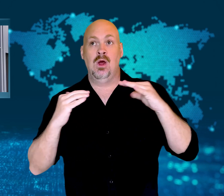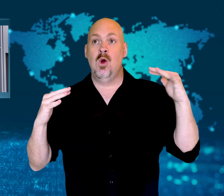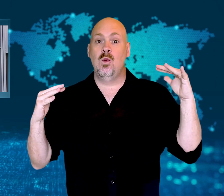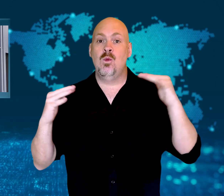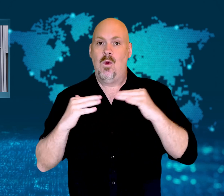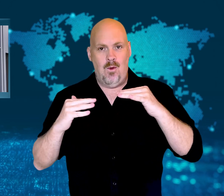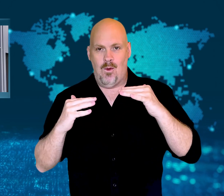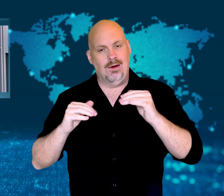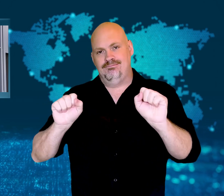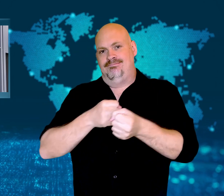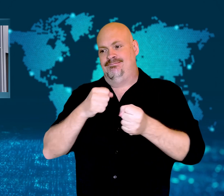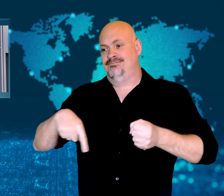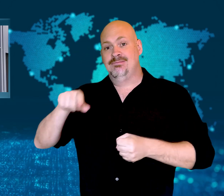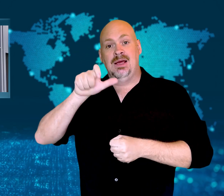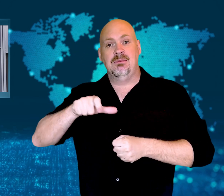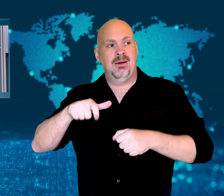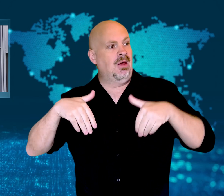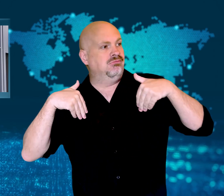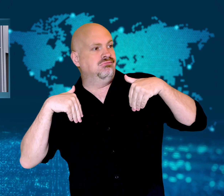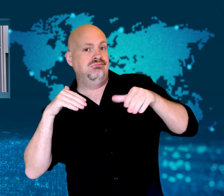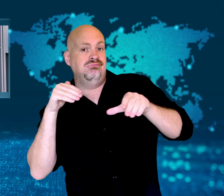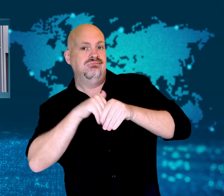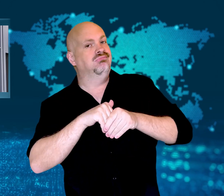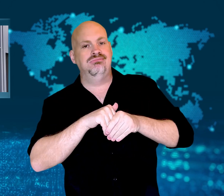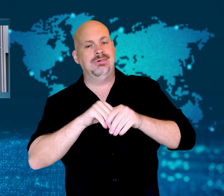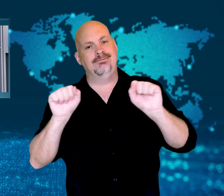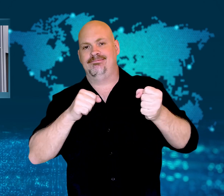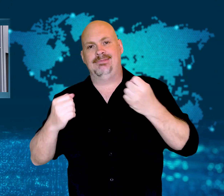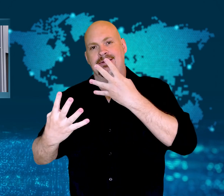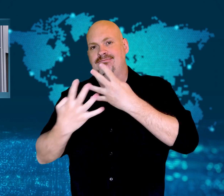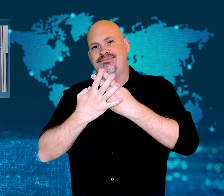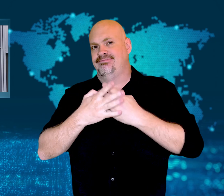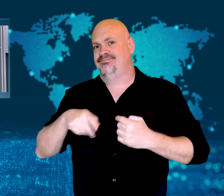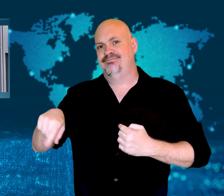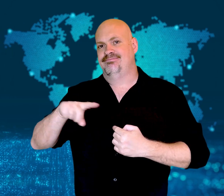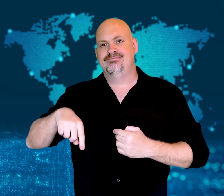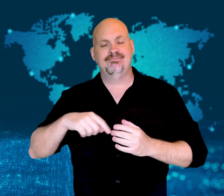but since Russia is not officially "at war", they cannot be forced.